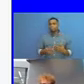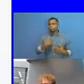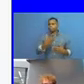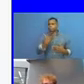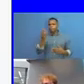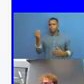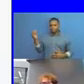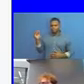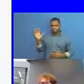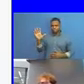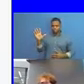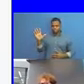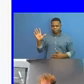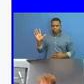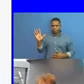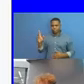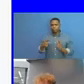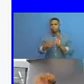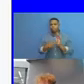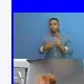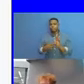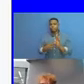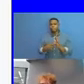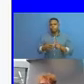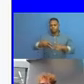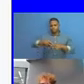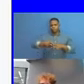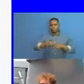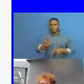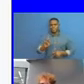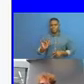to find online and indeed it is a tool that is developed